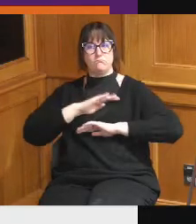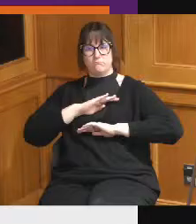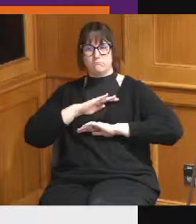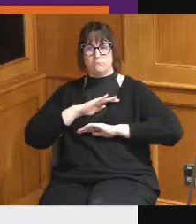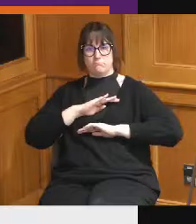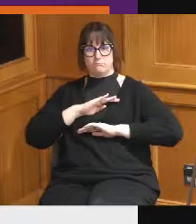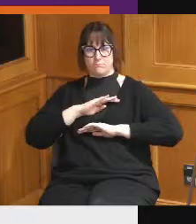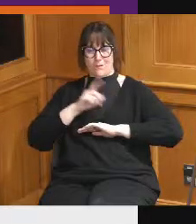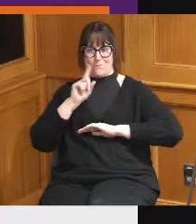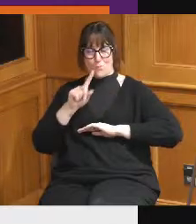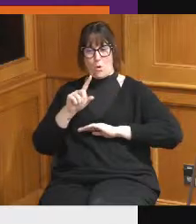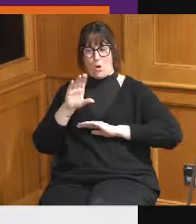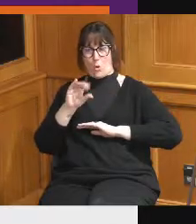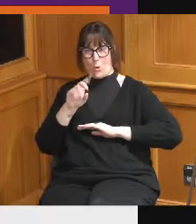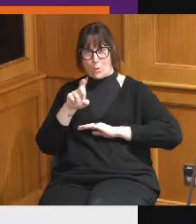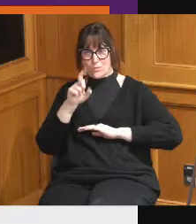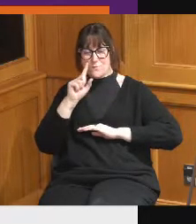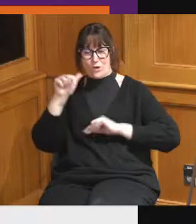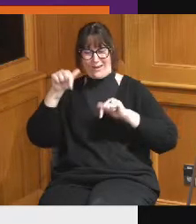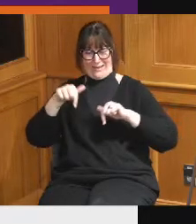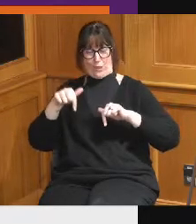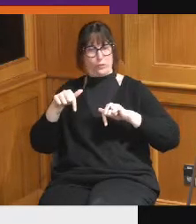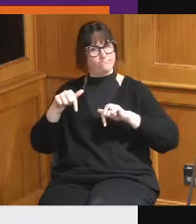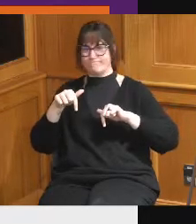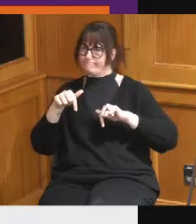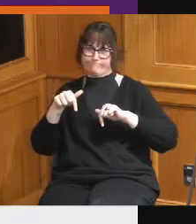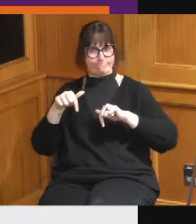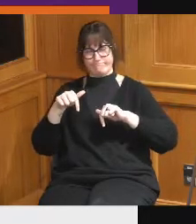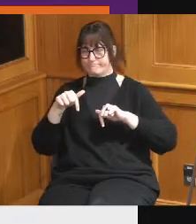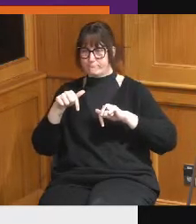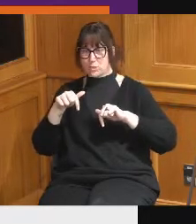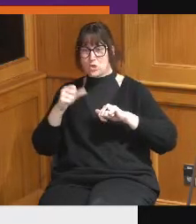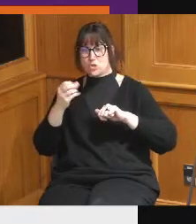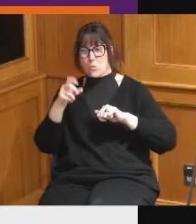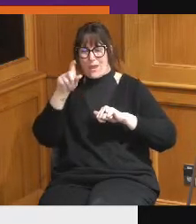Hamilton County and Cincinnati so those would have to either be changed or you'd have to figure out